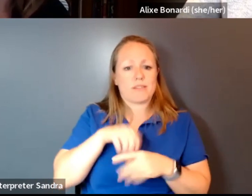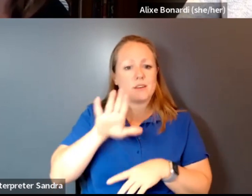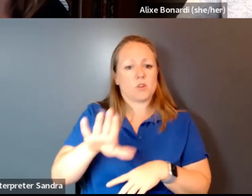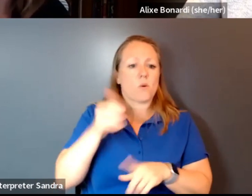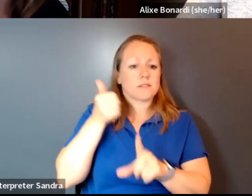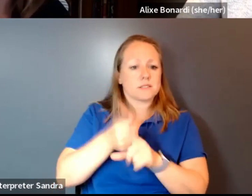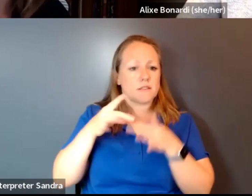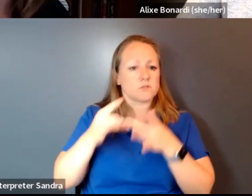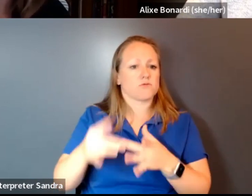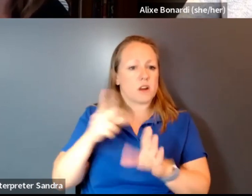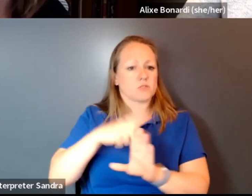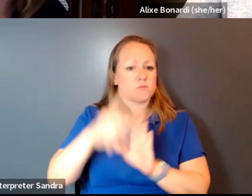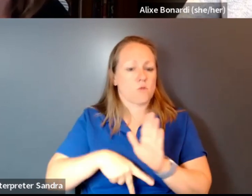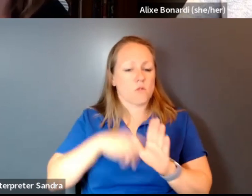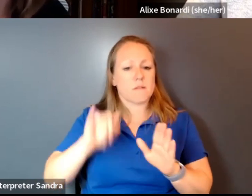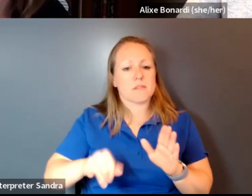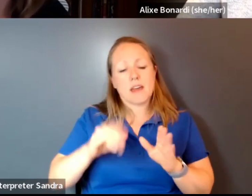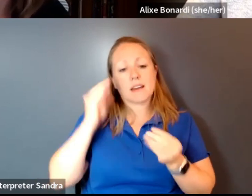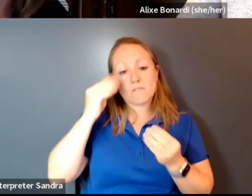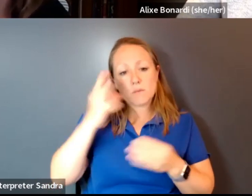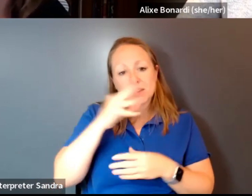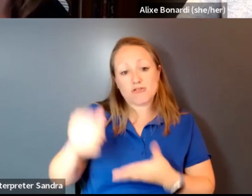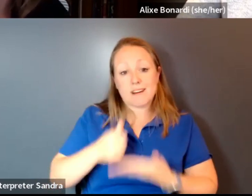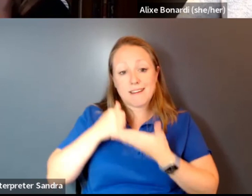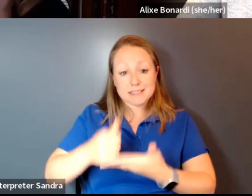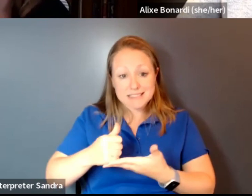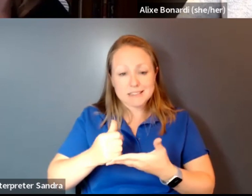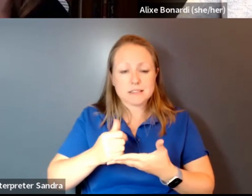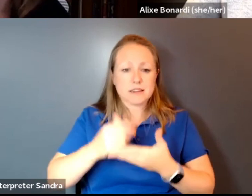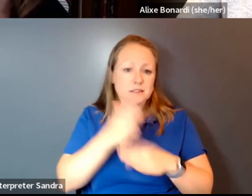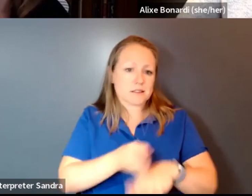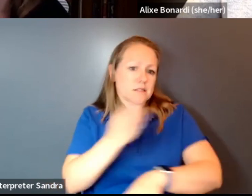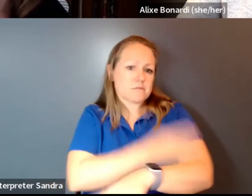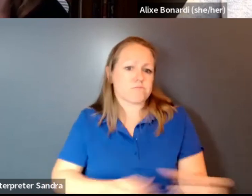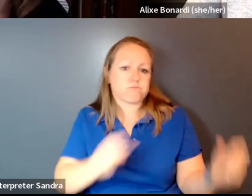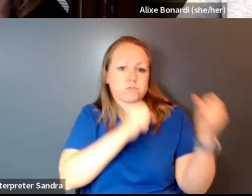Information and assistance is as strong as it possibly can be. And that we can work together as a national community to continue